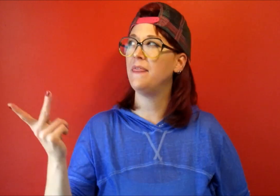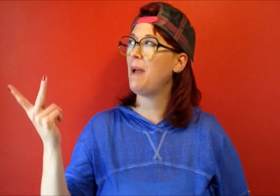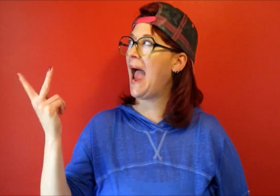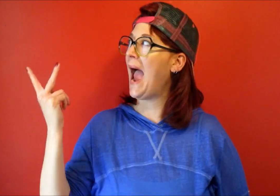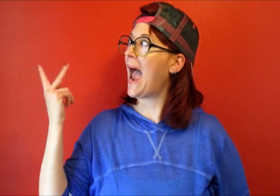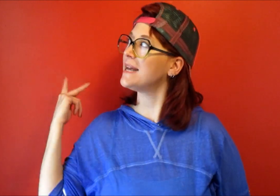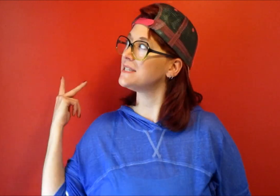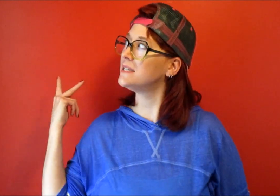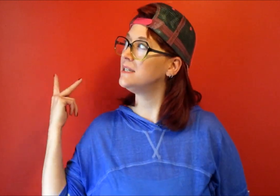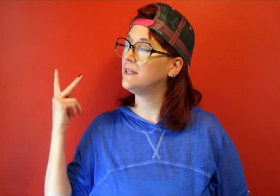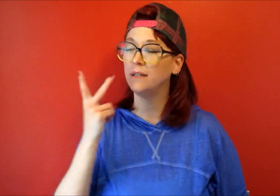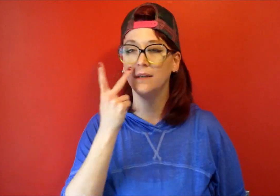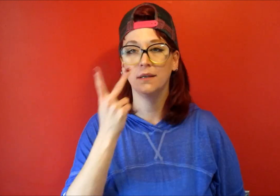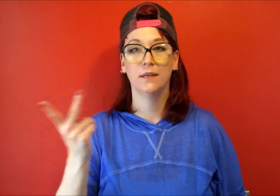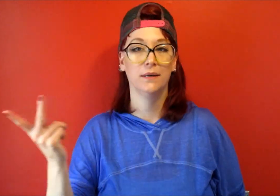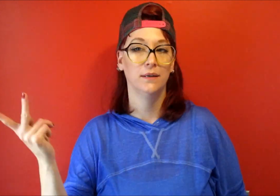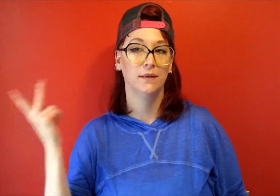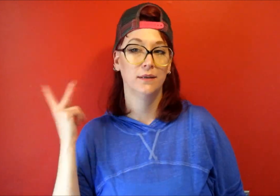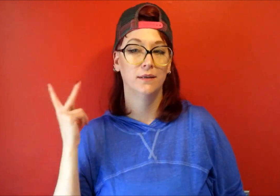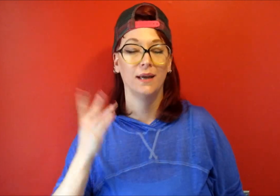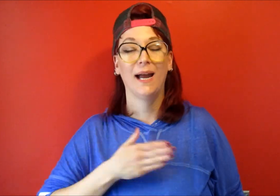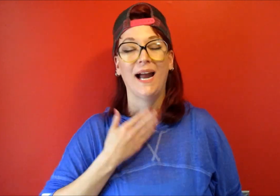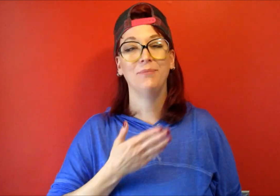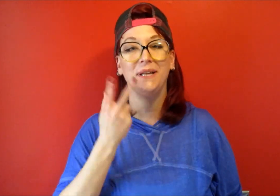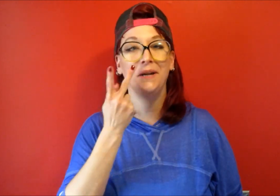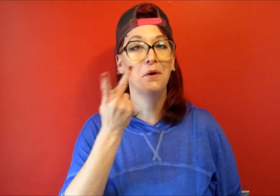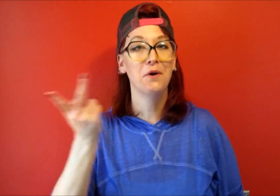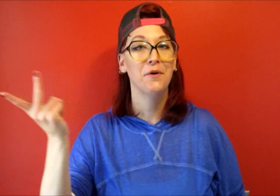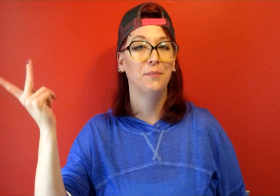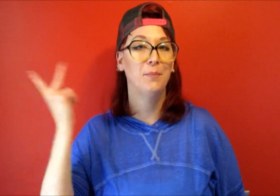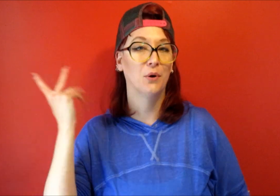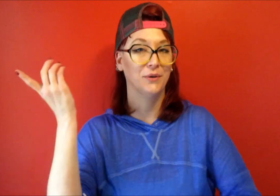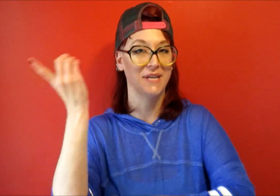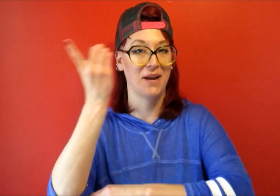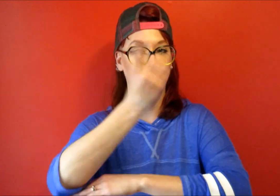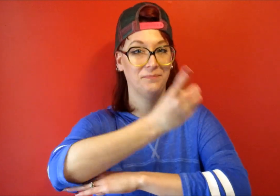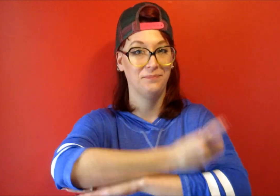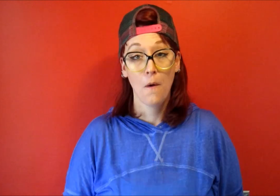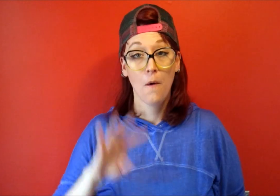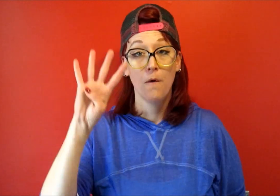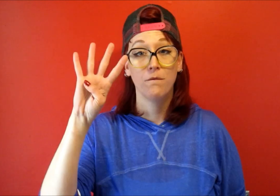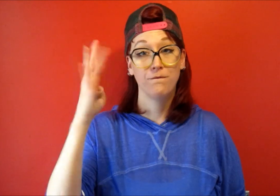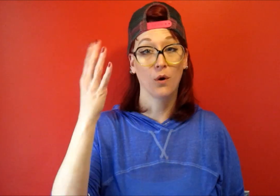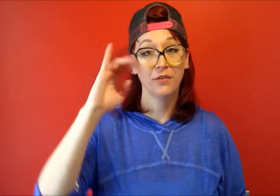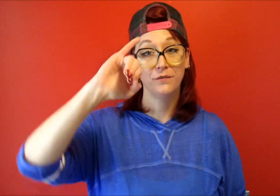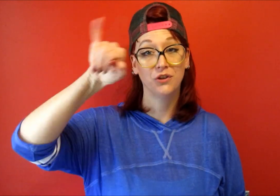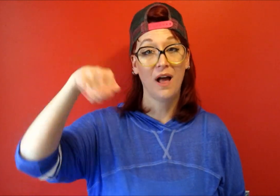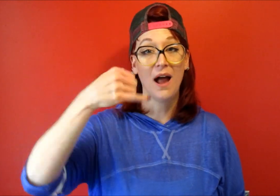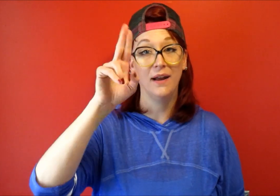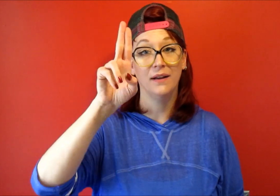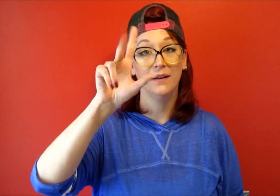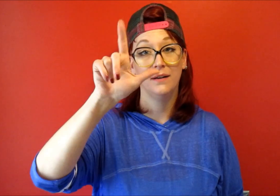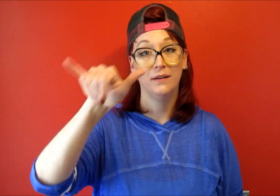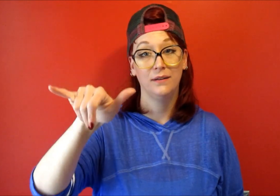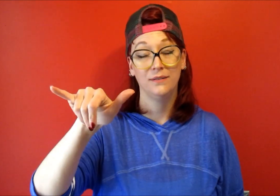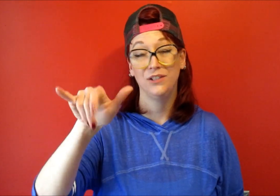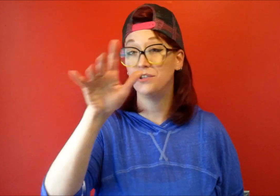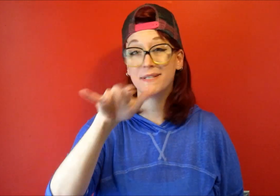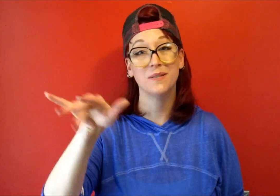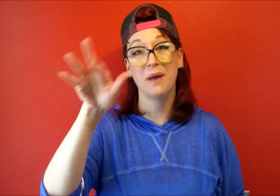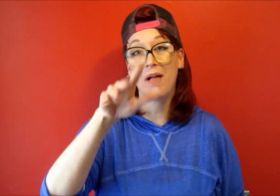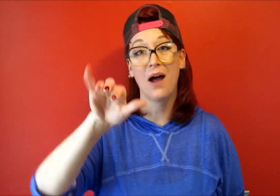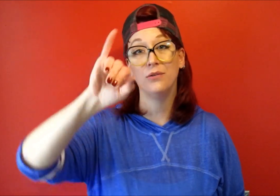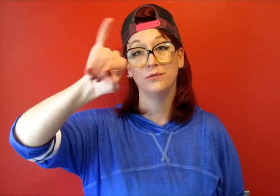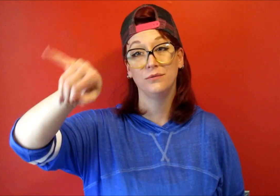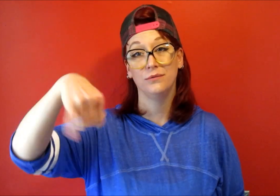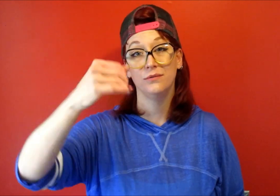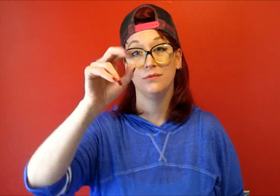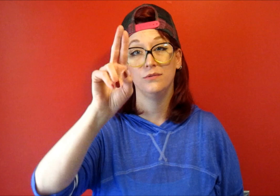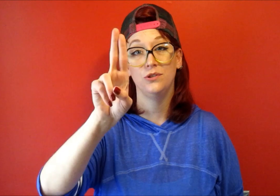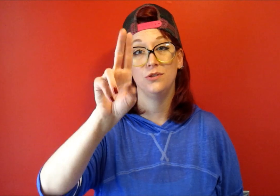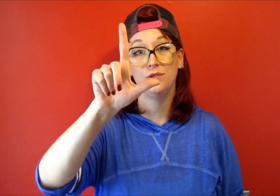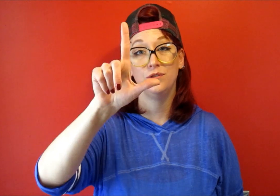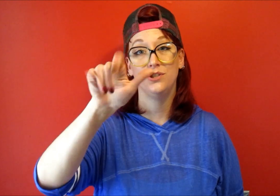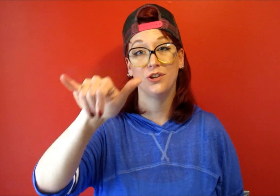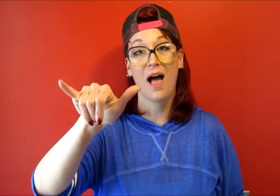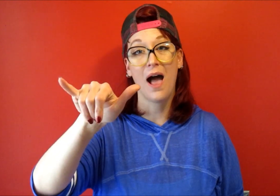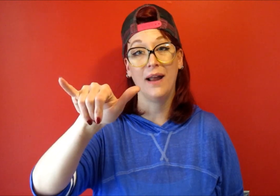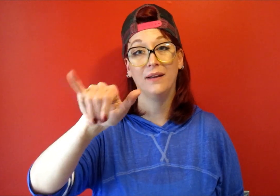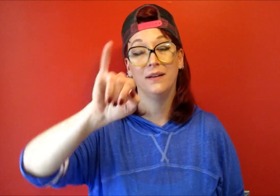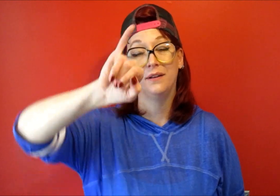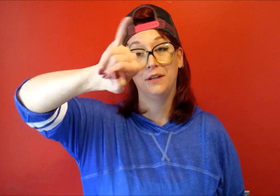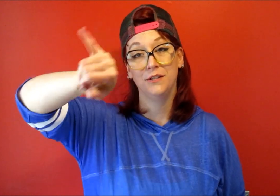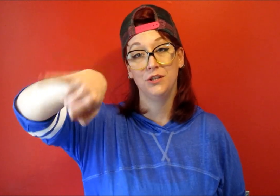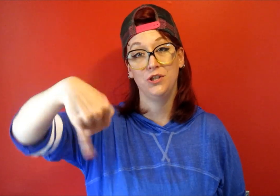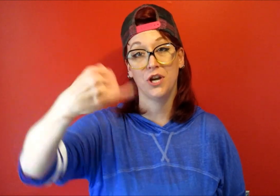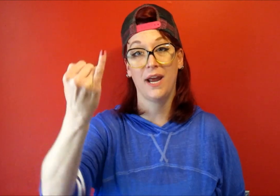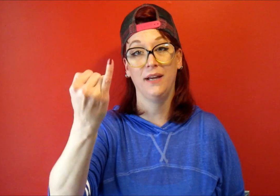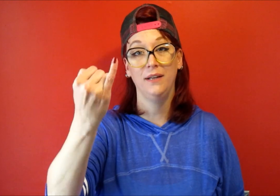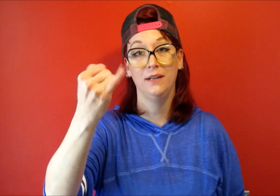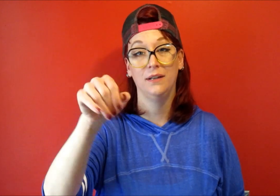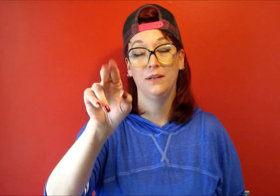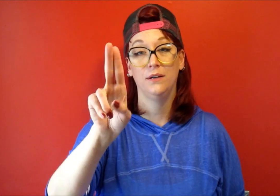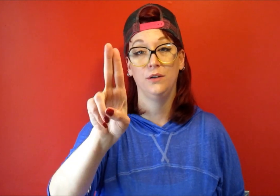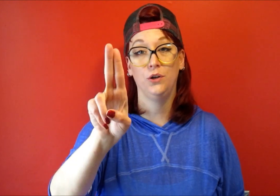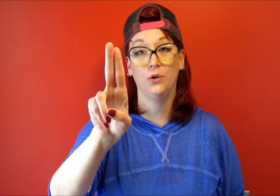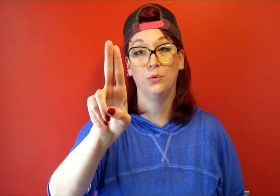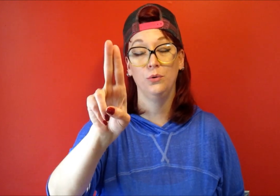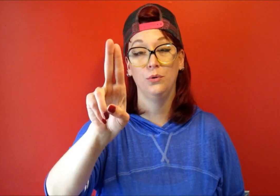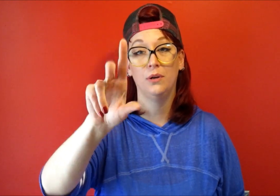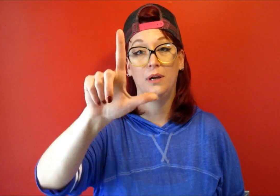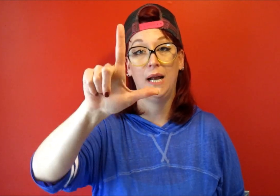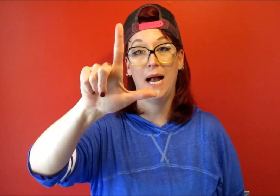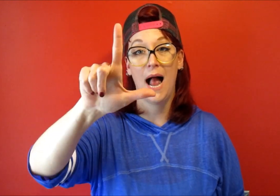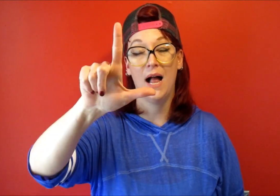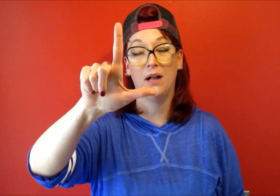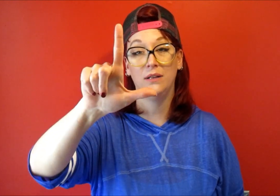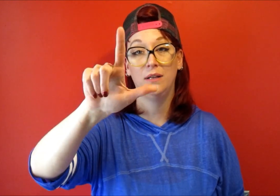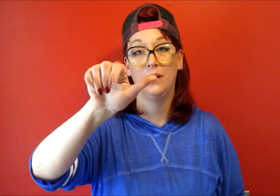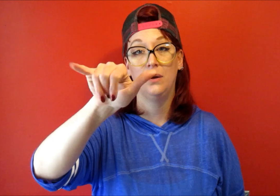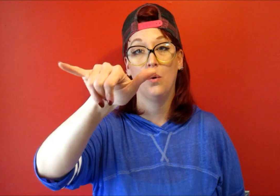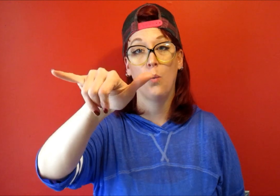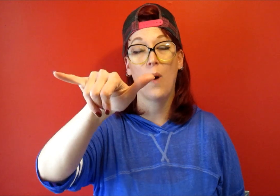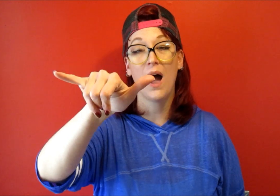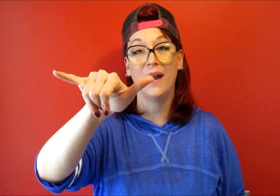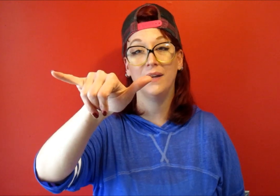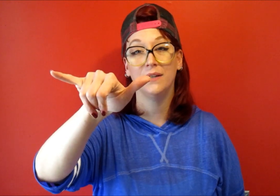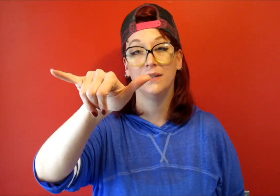past happy Memorial Day fourth of July you just spell out July J-U -L- Y